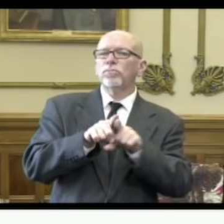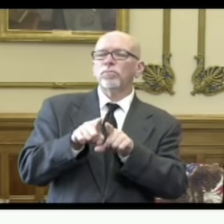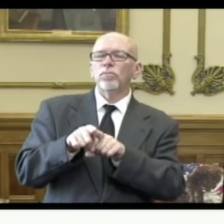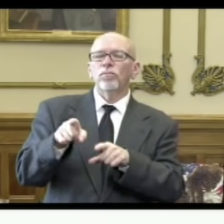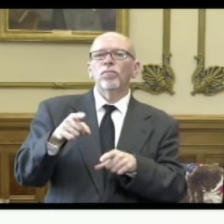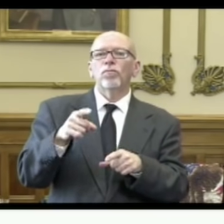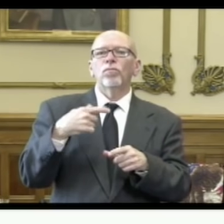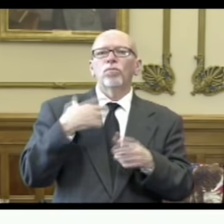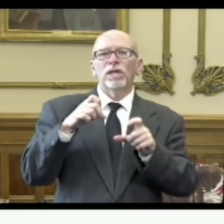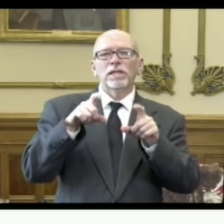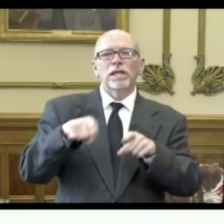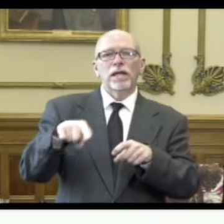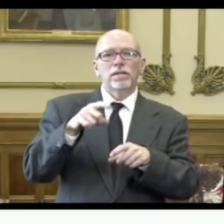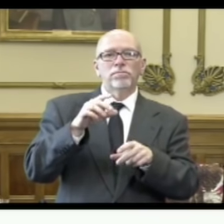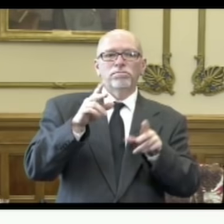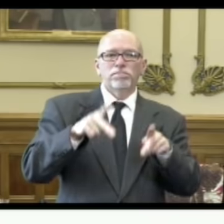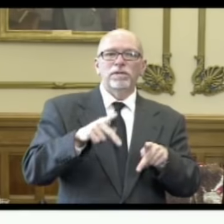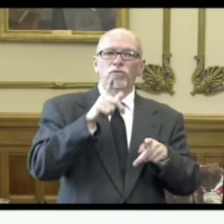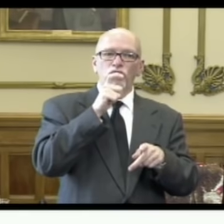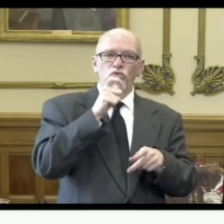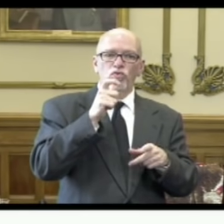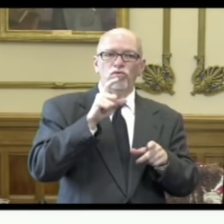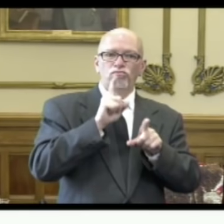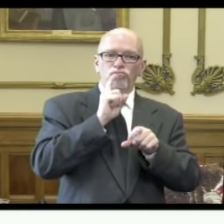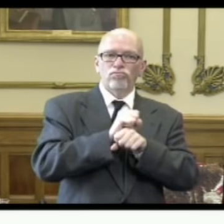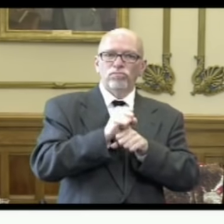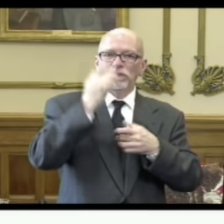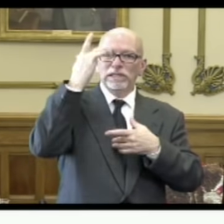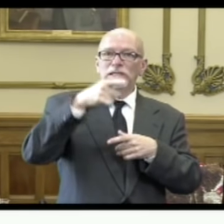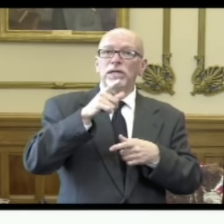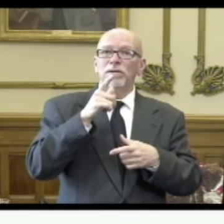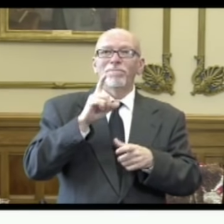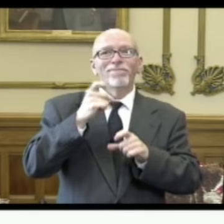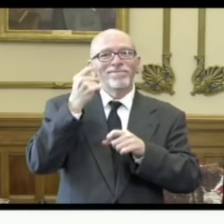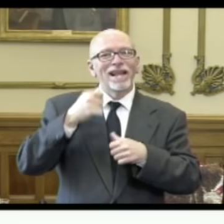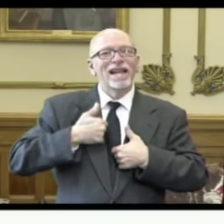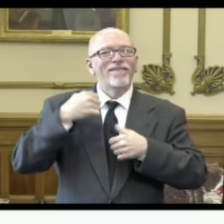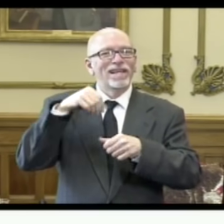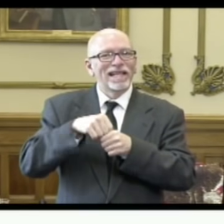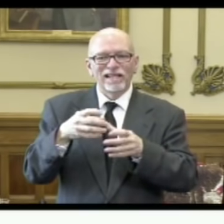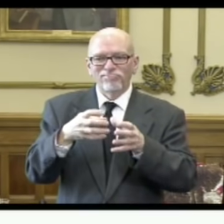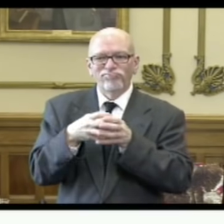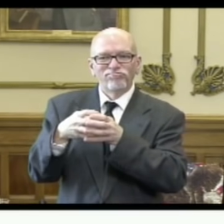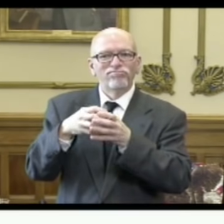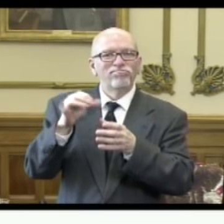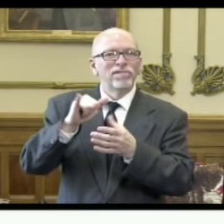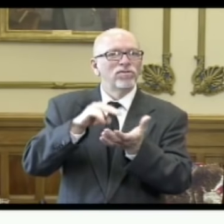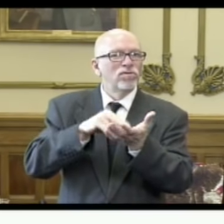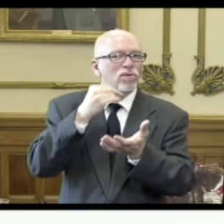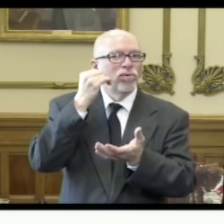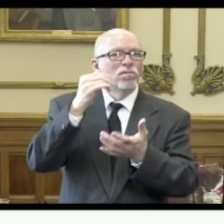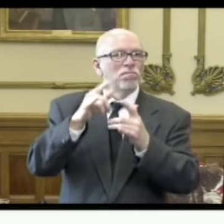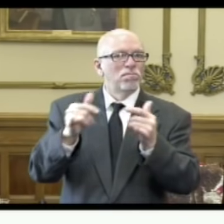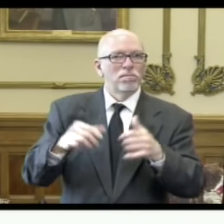HAS TESTED POSITIVE. YOU TOO CAN GO GET TESTED FOR COVID-19. AND ADDITIONALLY WANT TO TEST THE SYMPTOMATIC